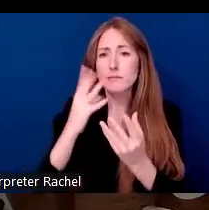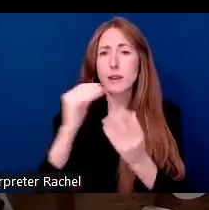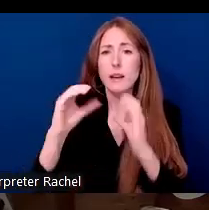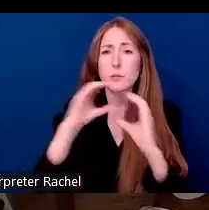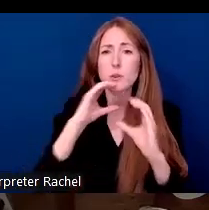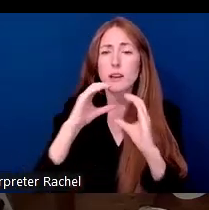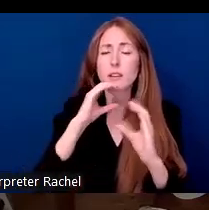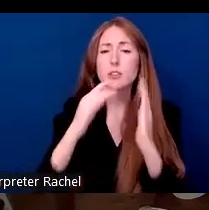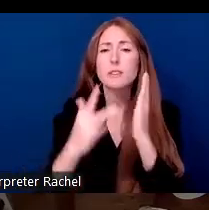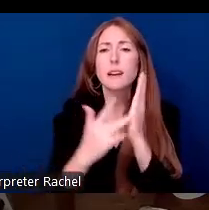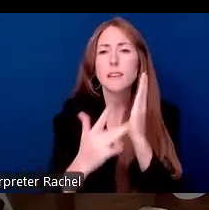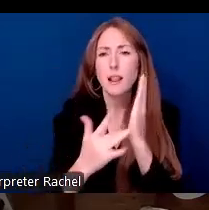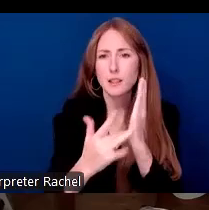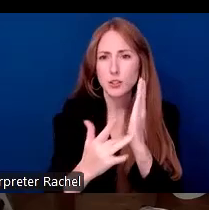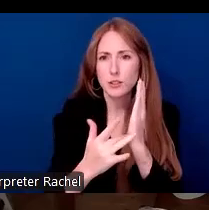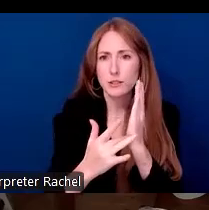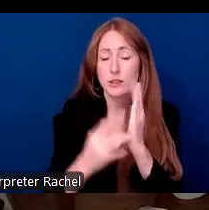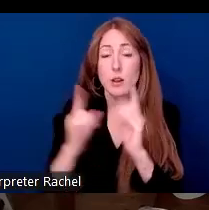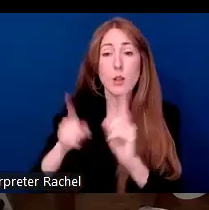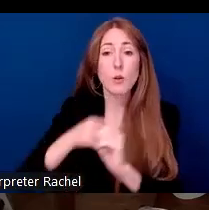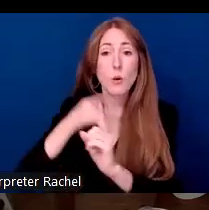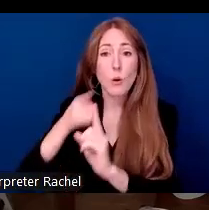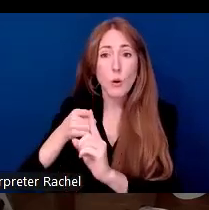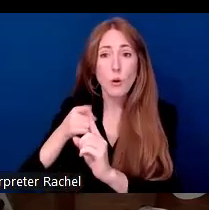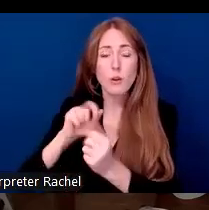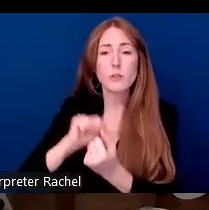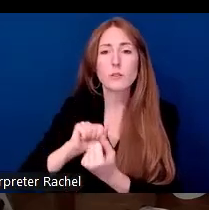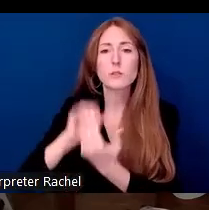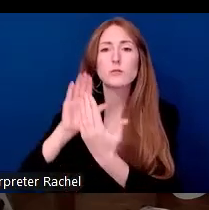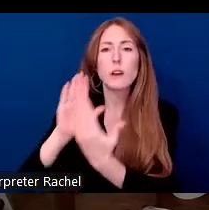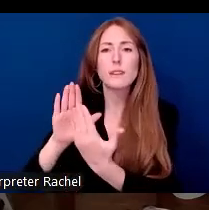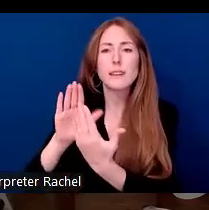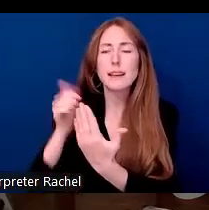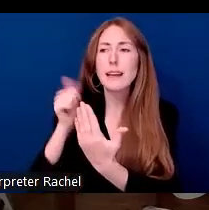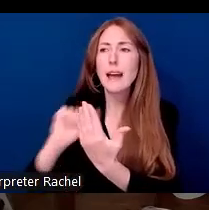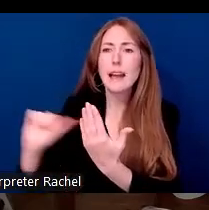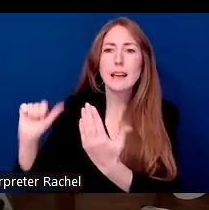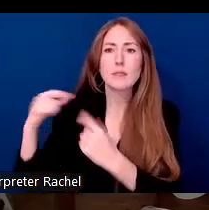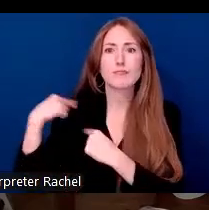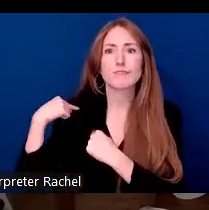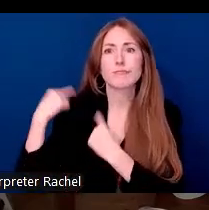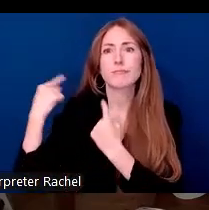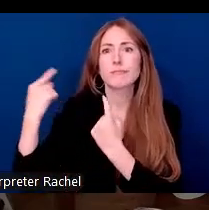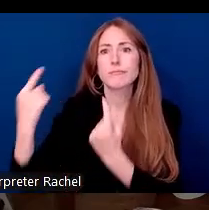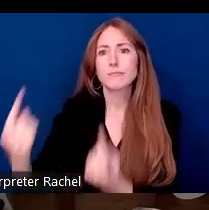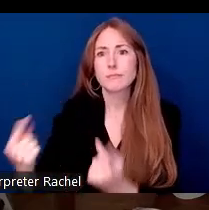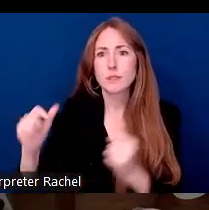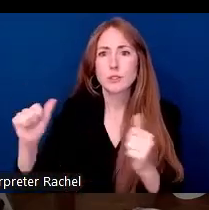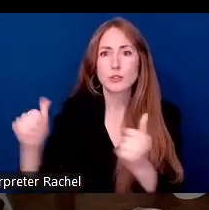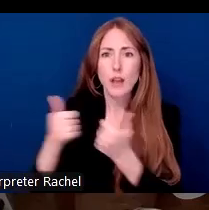with the goal of addressing primarily longstanding challenges for northern and rural families in our